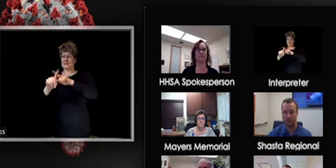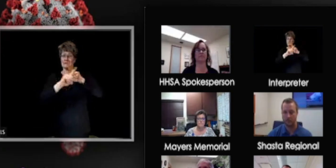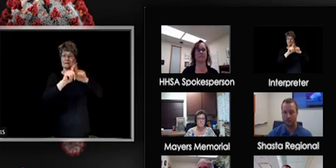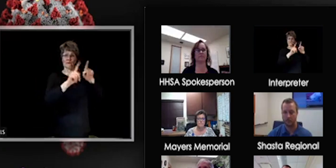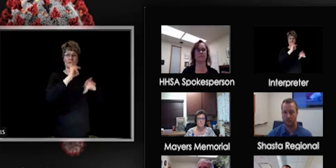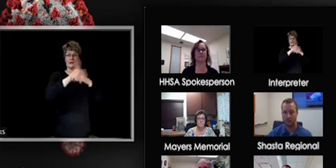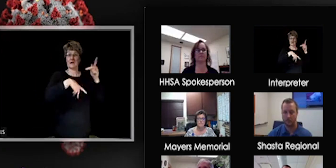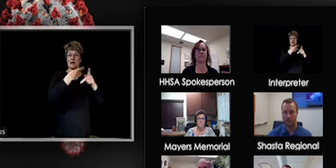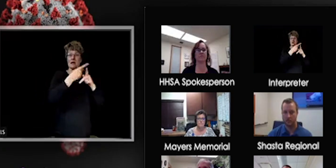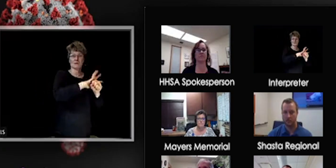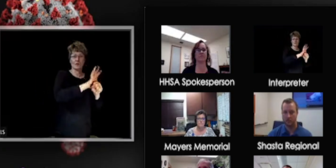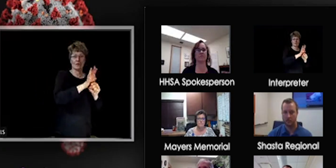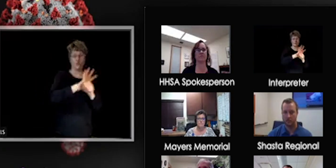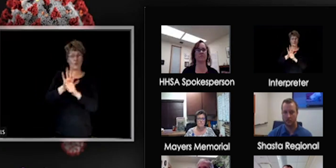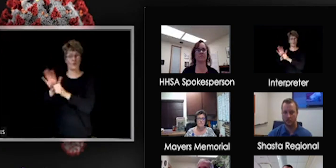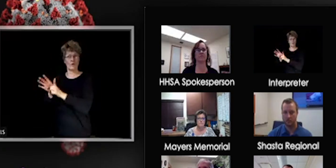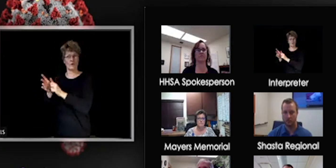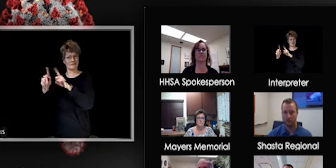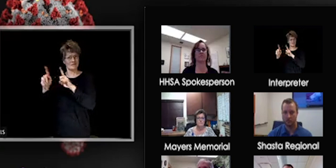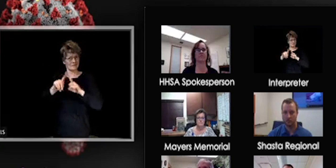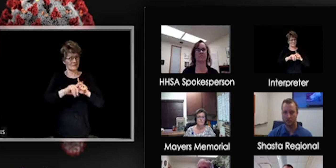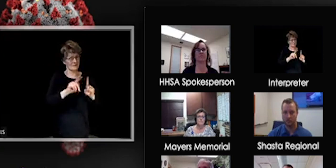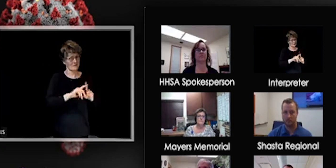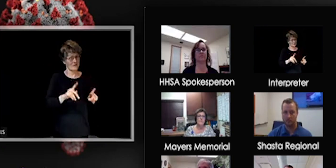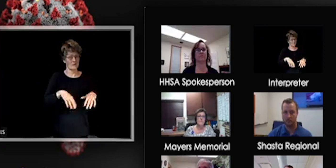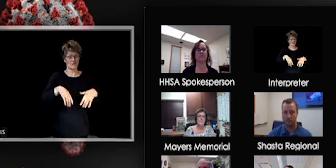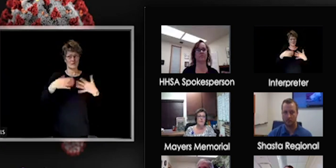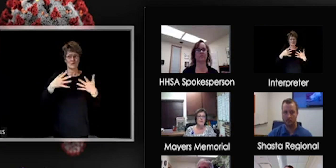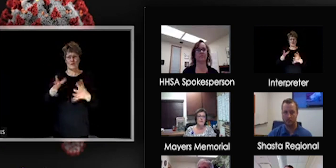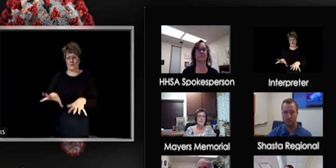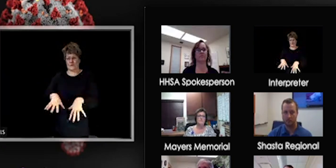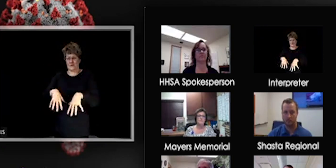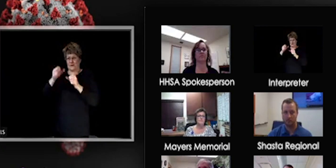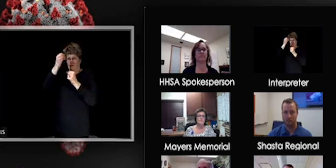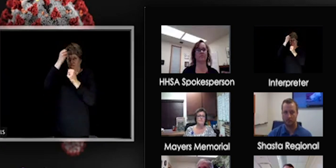now how would you apply that result. So, the concern is making sure that people don’t